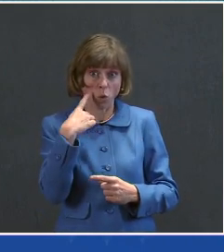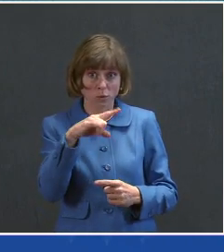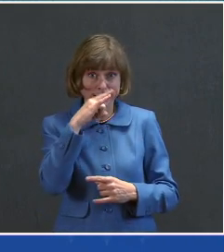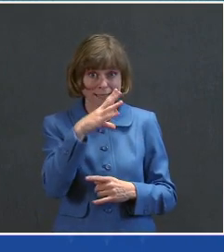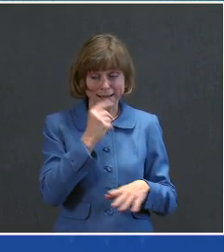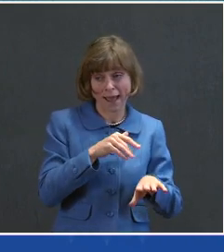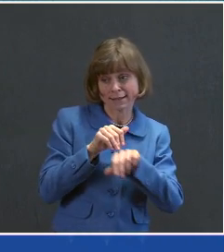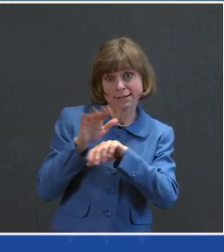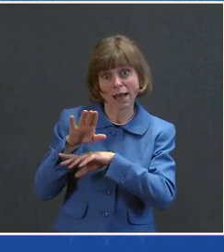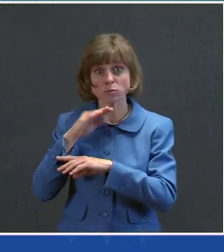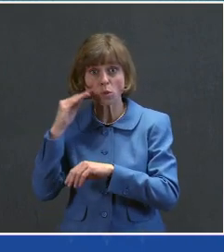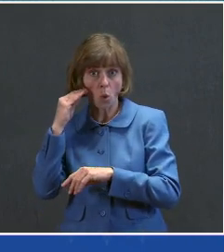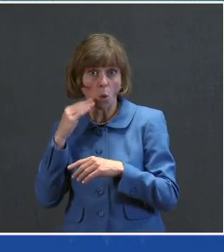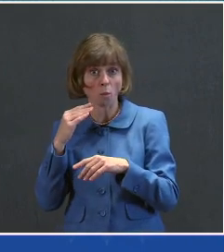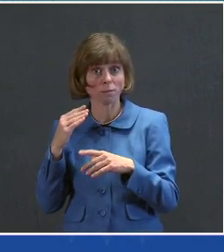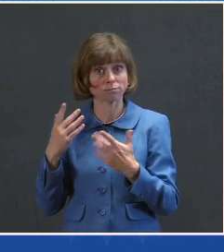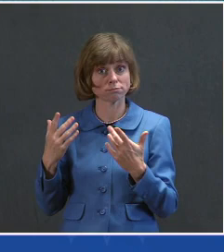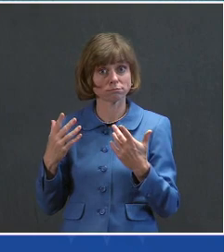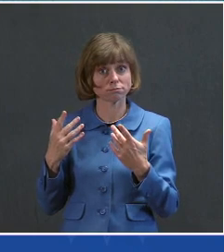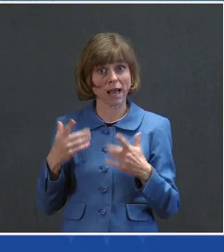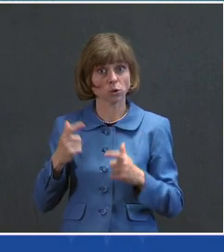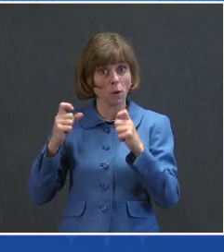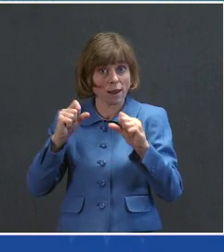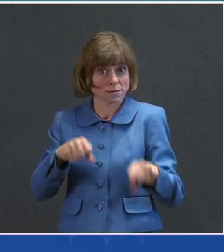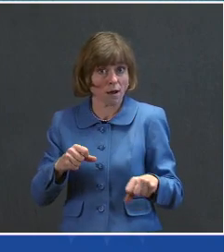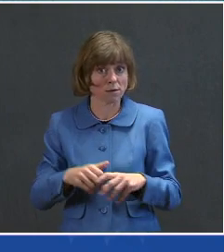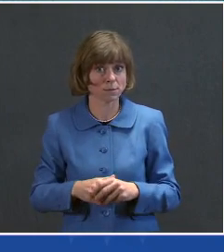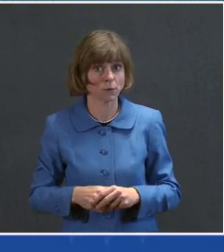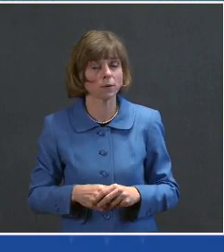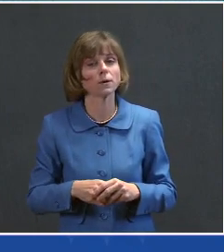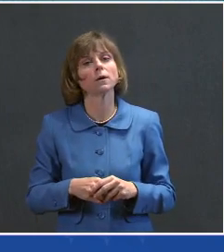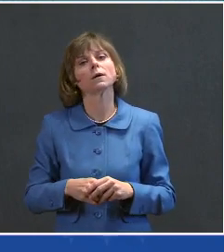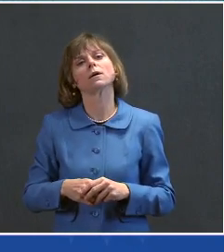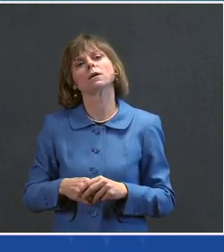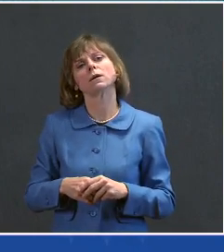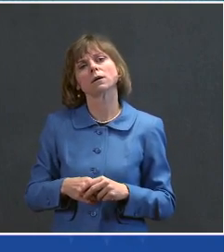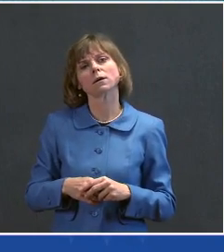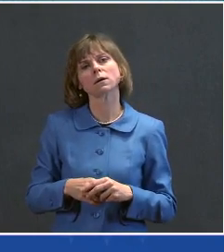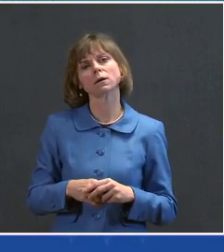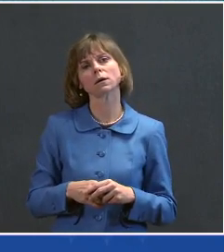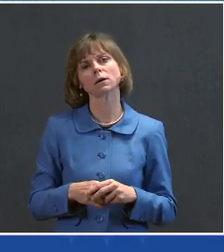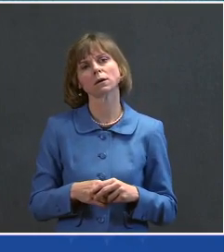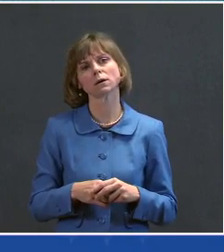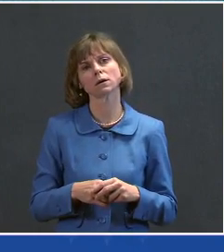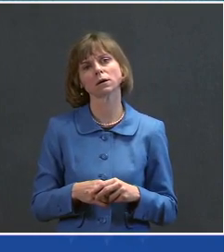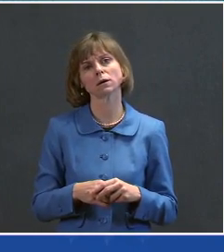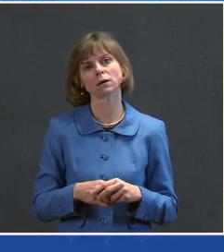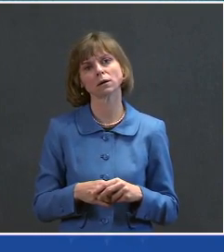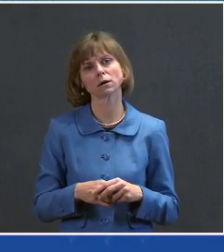Go ahead. The Press: I was wondering first on the Merck and Johnson & Johnson announcement. Is the administration in talks